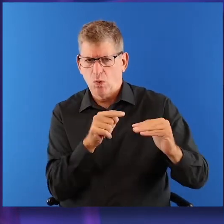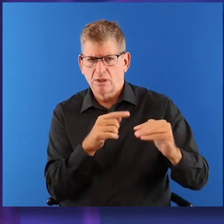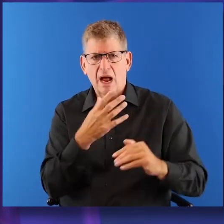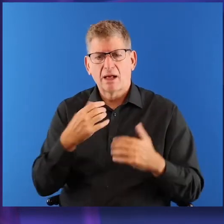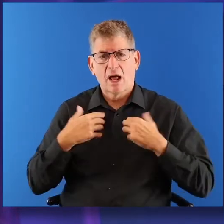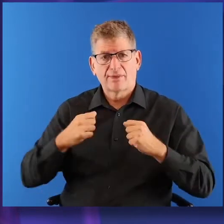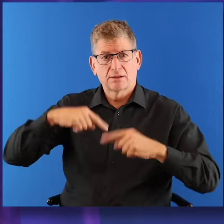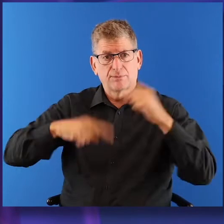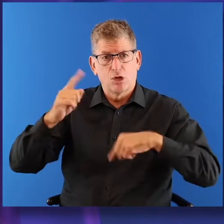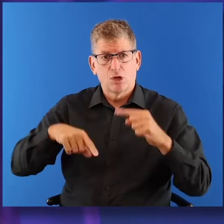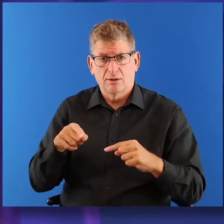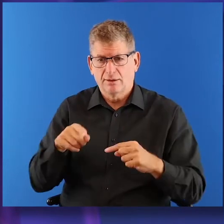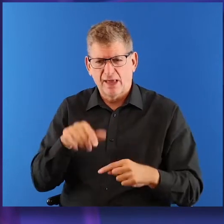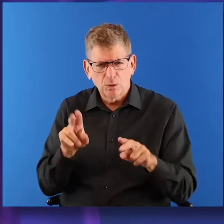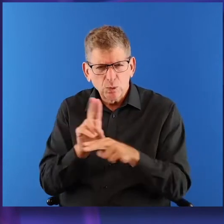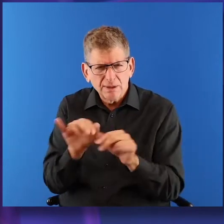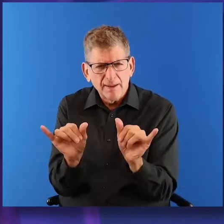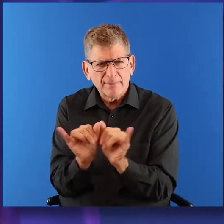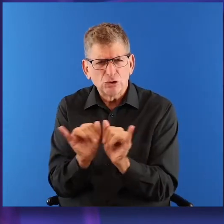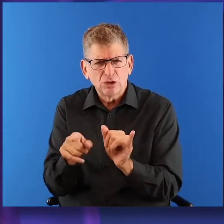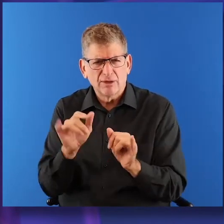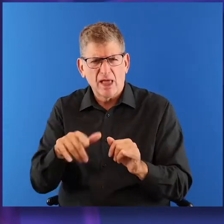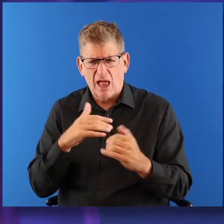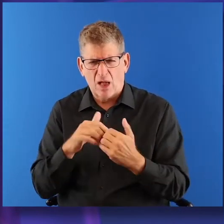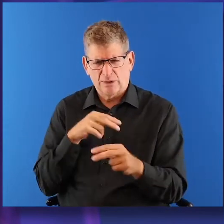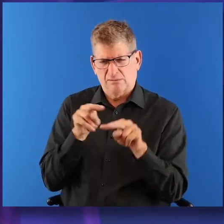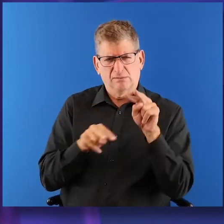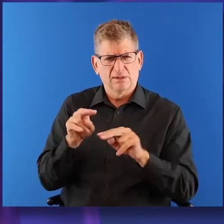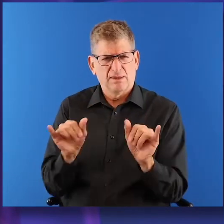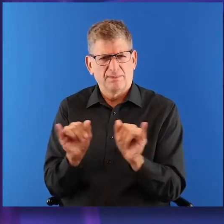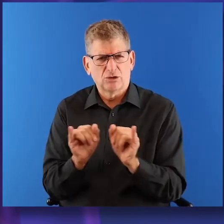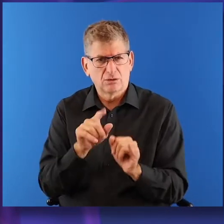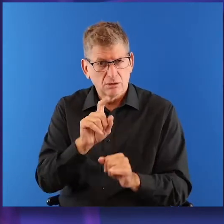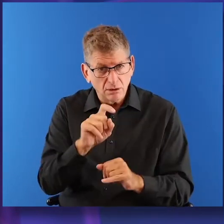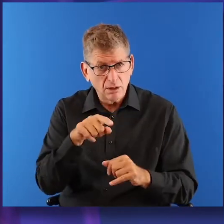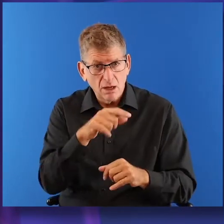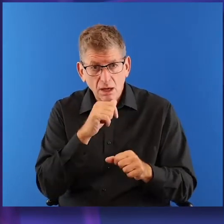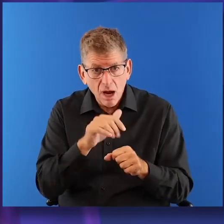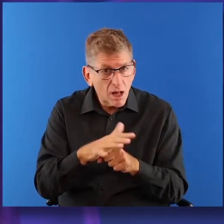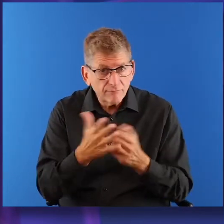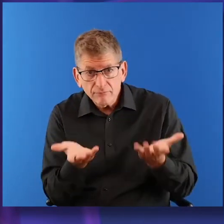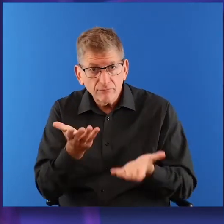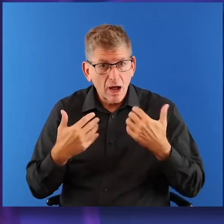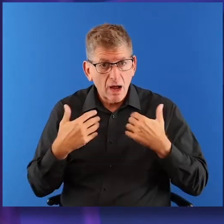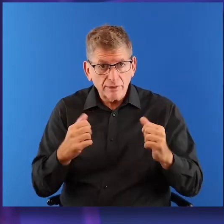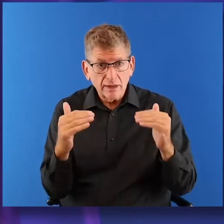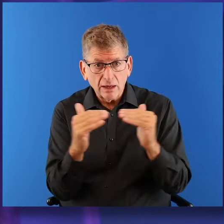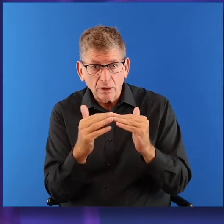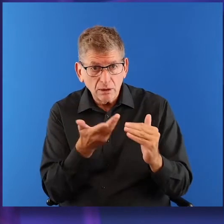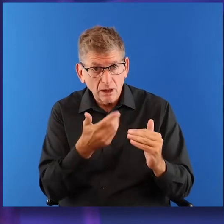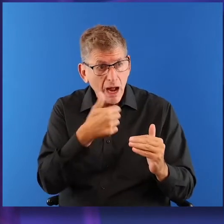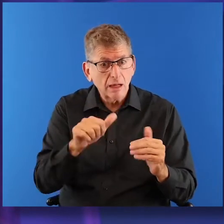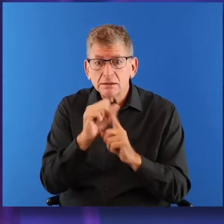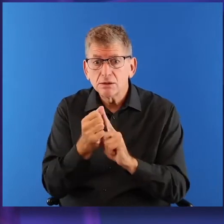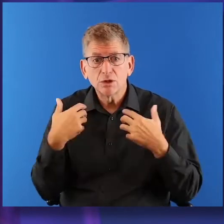equity in any given health circumstance. I think that was a really important change in a shift in the thinking because it became less